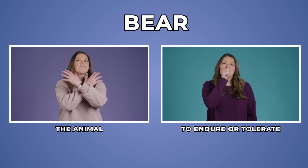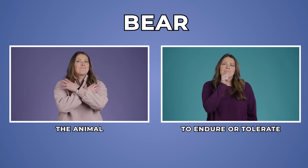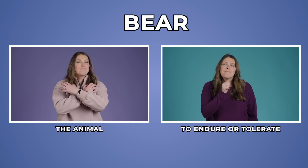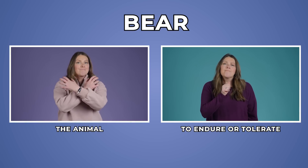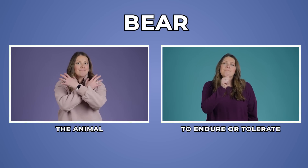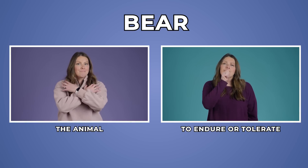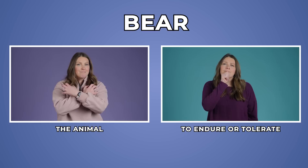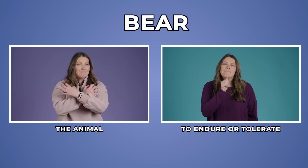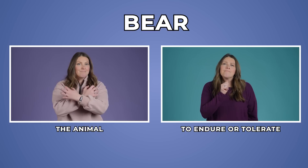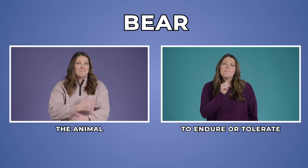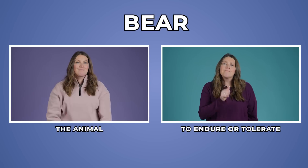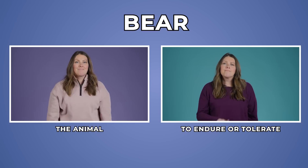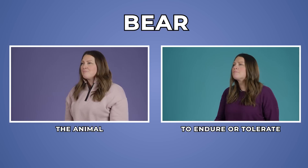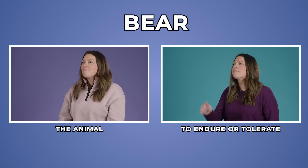Bear.